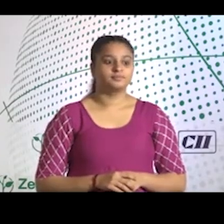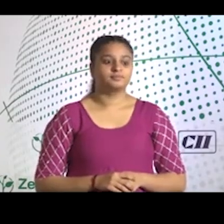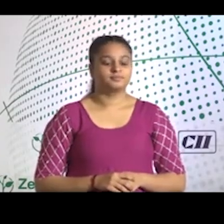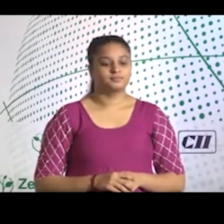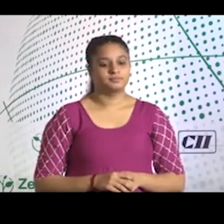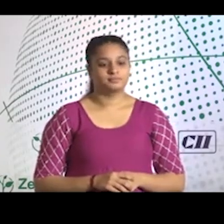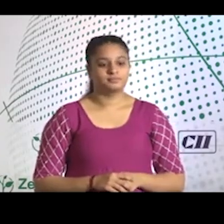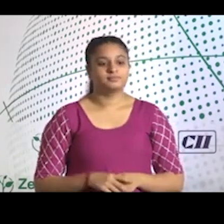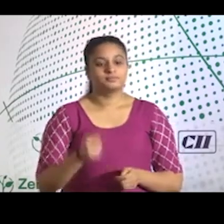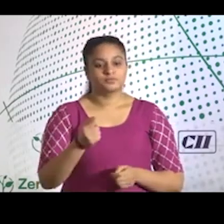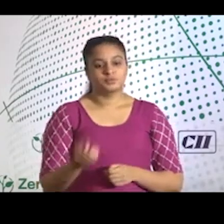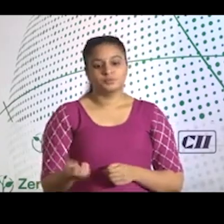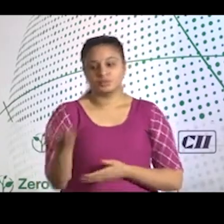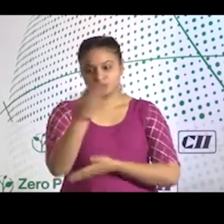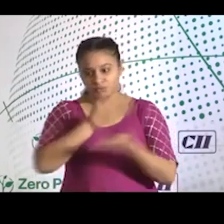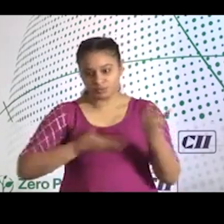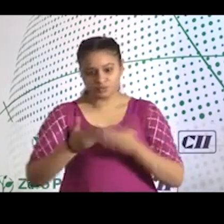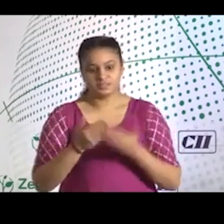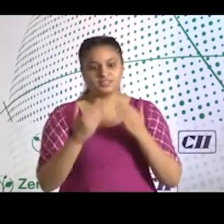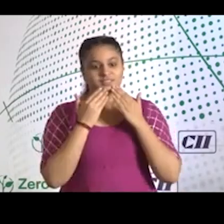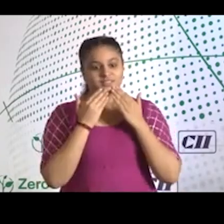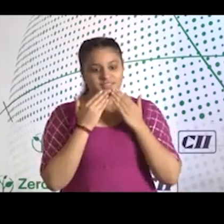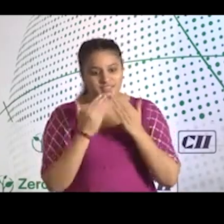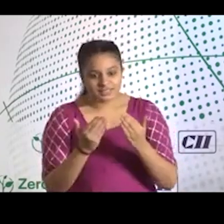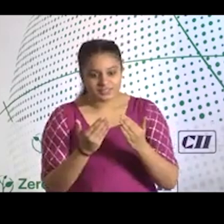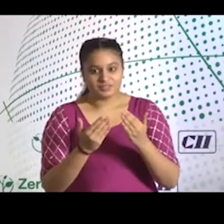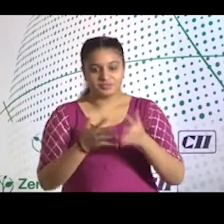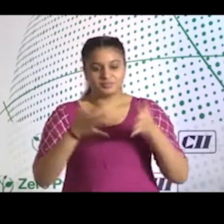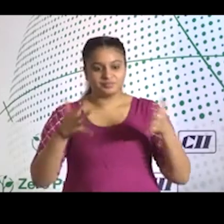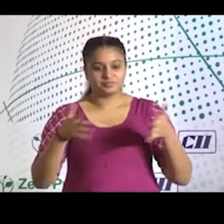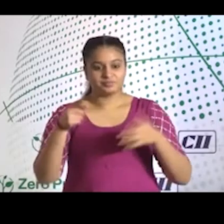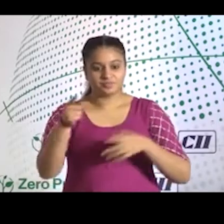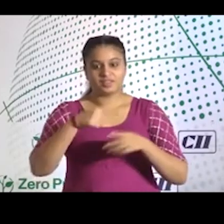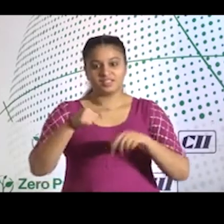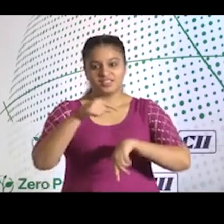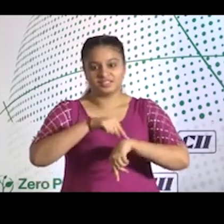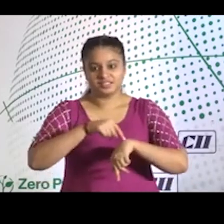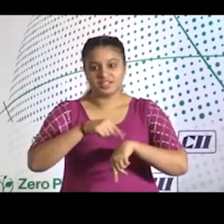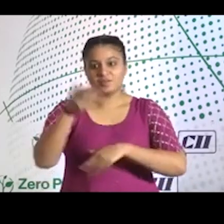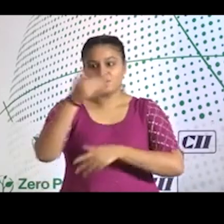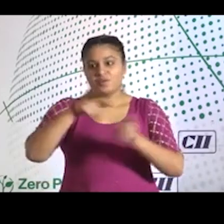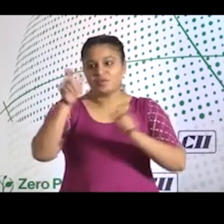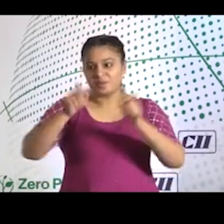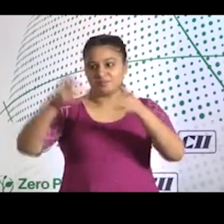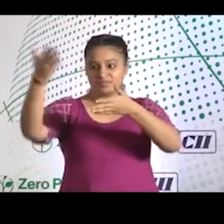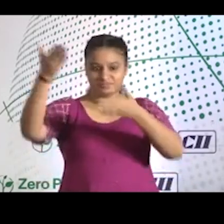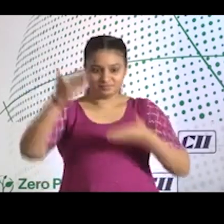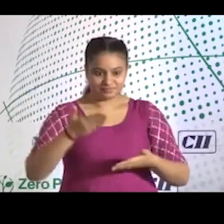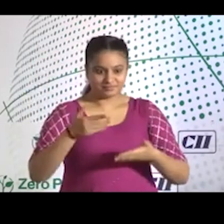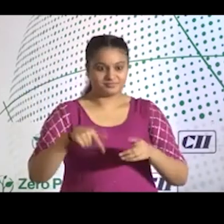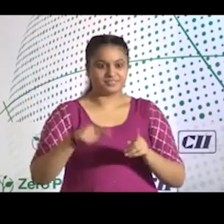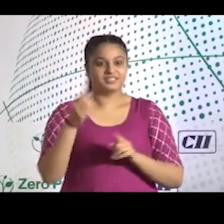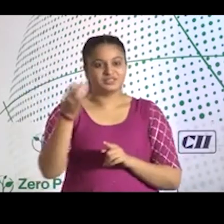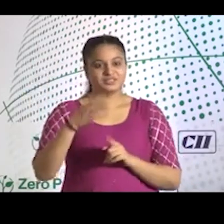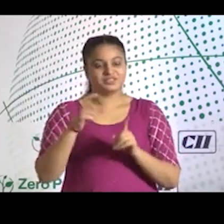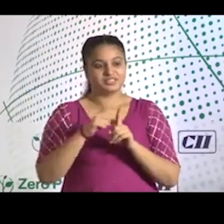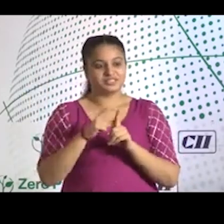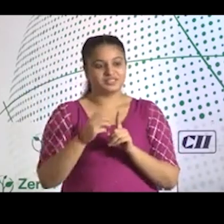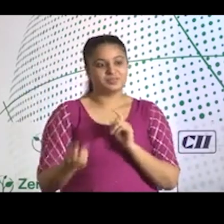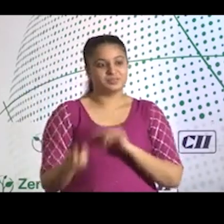Good morning, everyone. Thank you so much for making the time and coming to listen to us. This lovely Delhi morning.